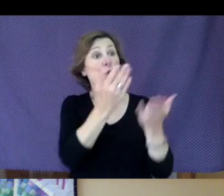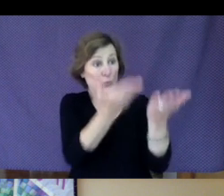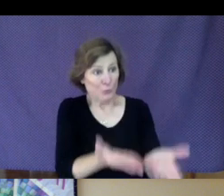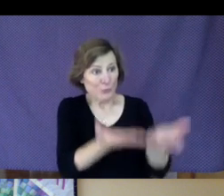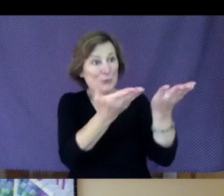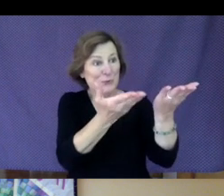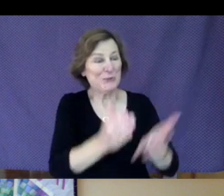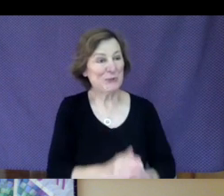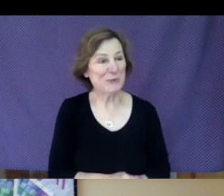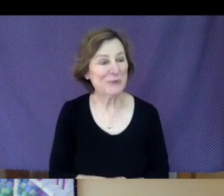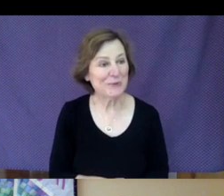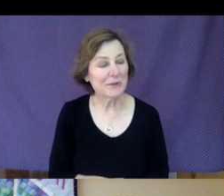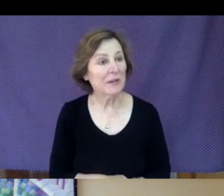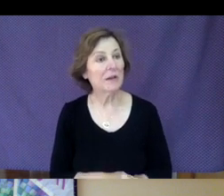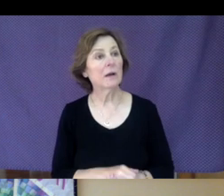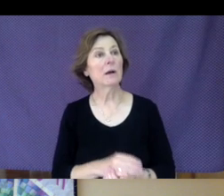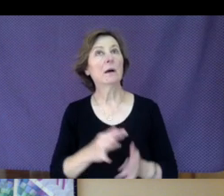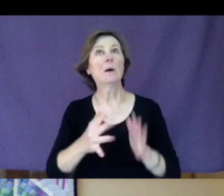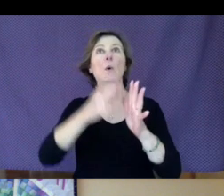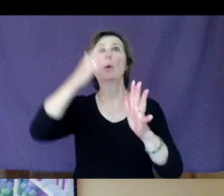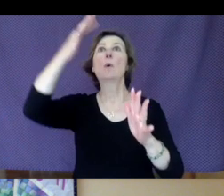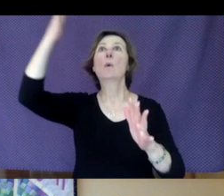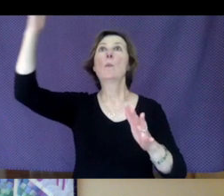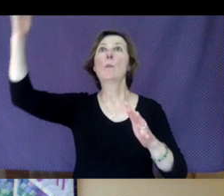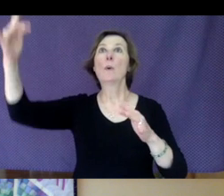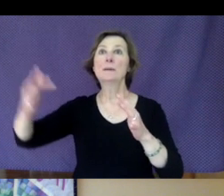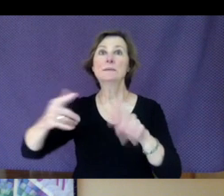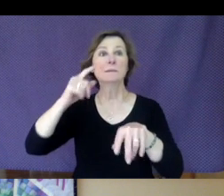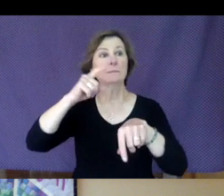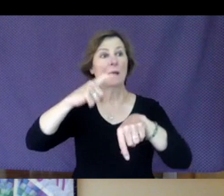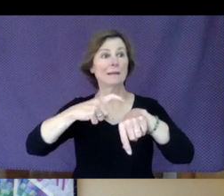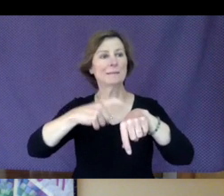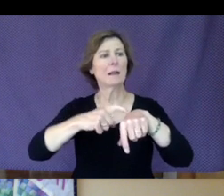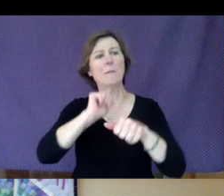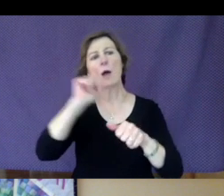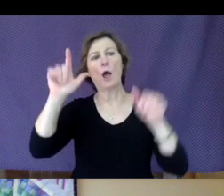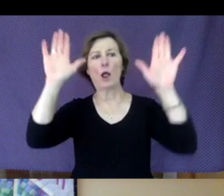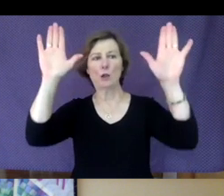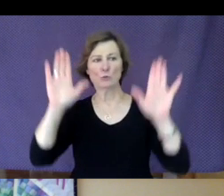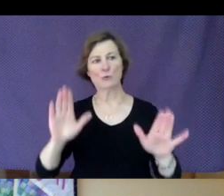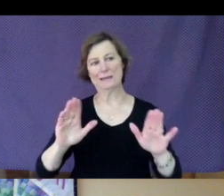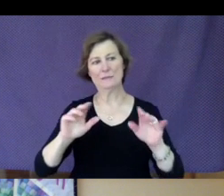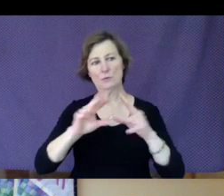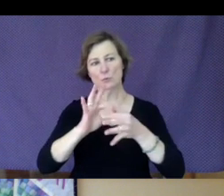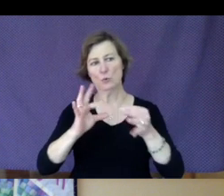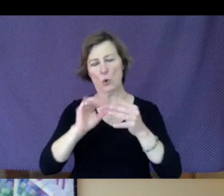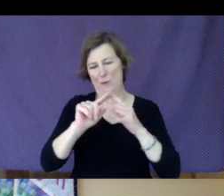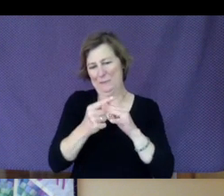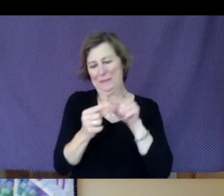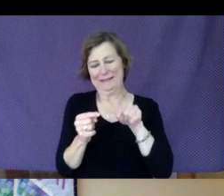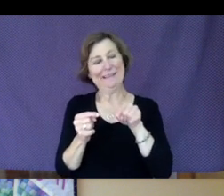Once upon a time for all great stories begin that way There was a wonderful woman named Hazel